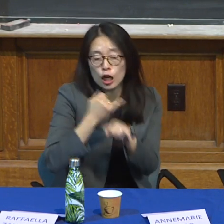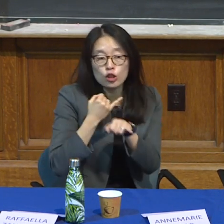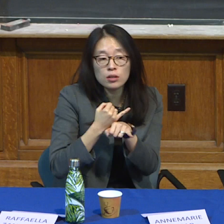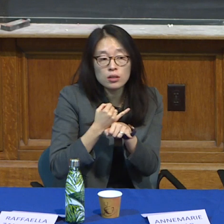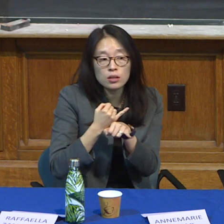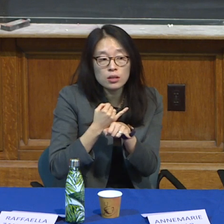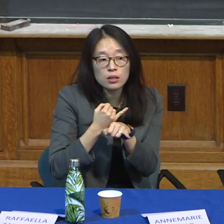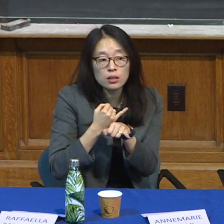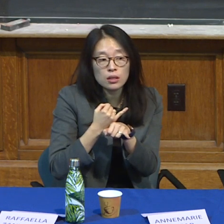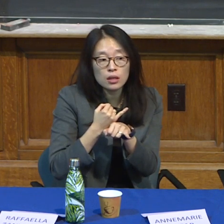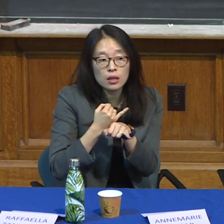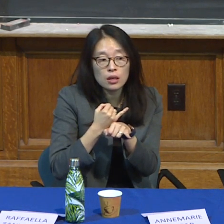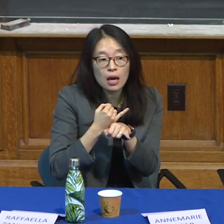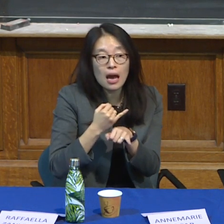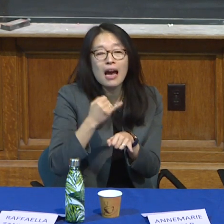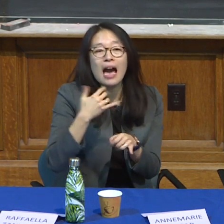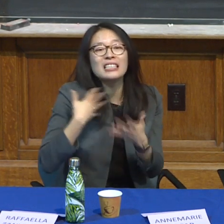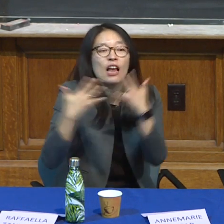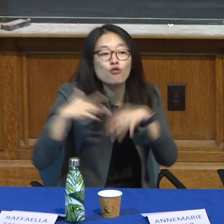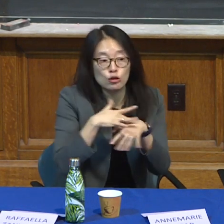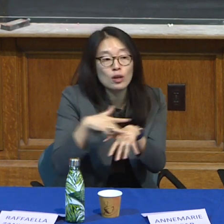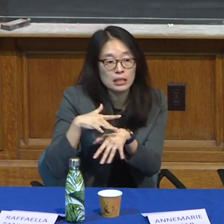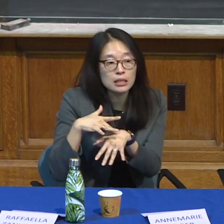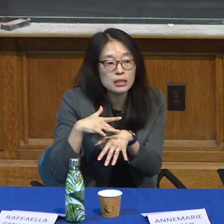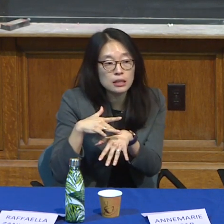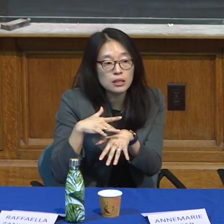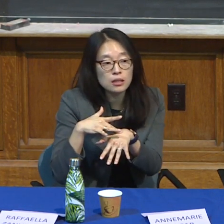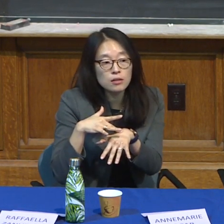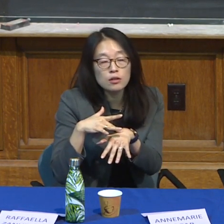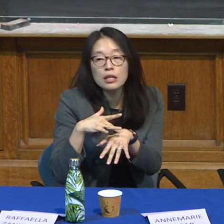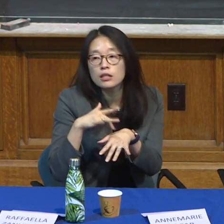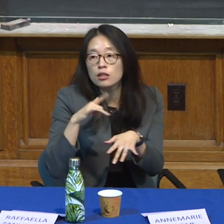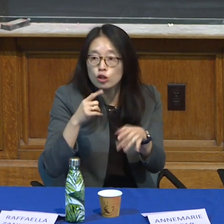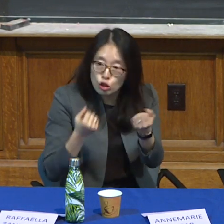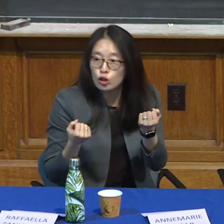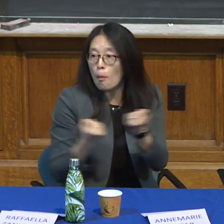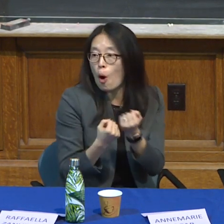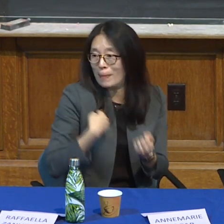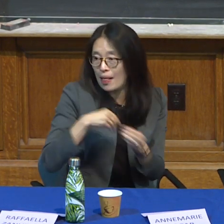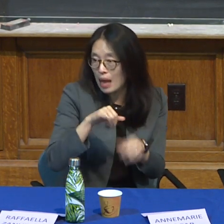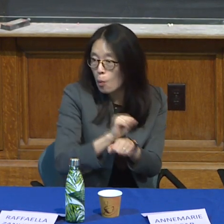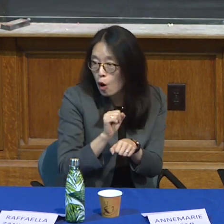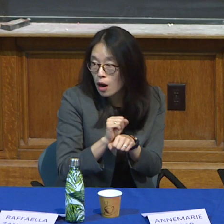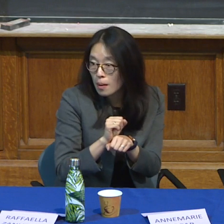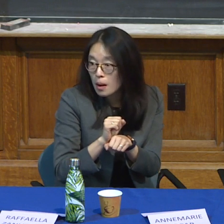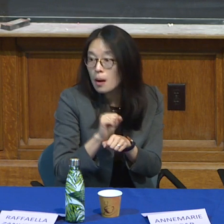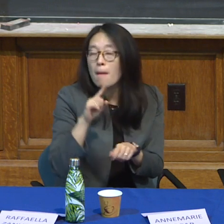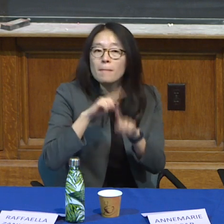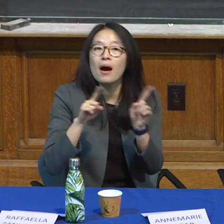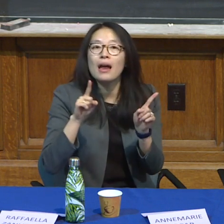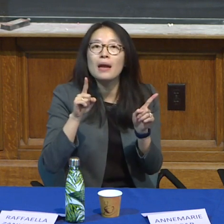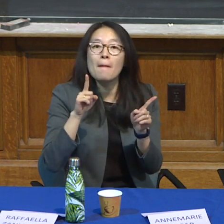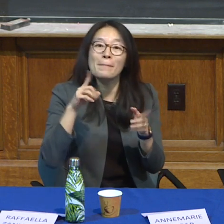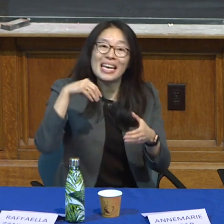I'm also lucky because my institution has a lot of resources to support me in that work